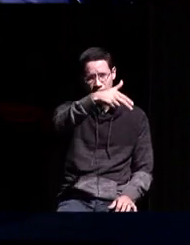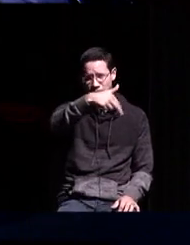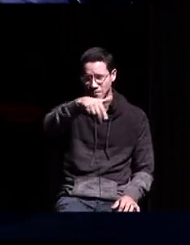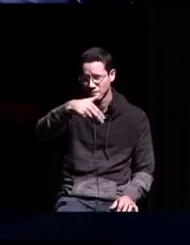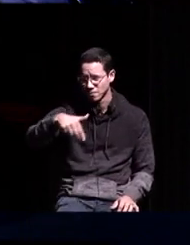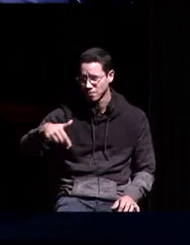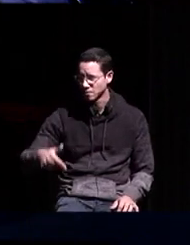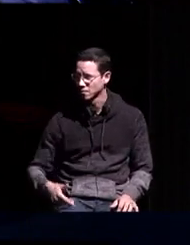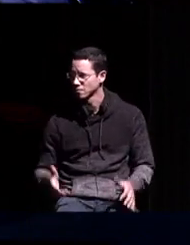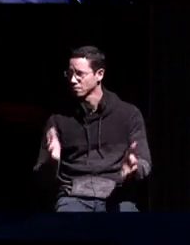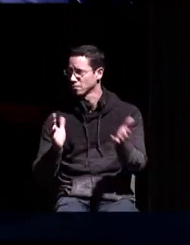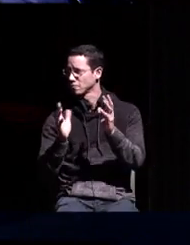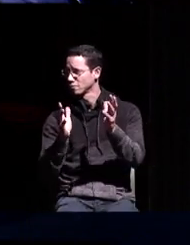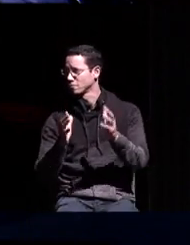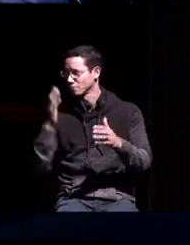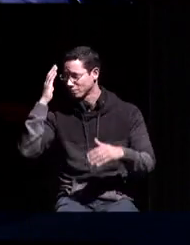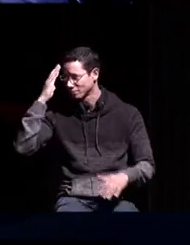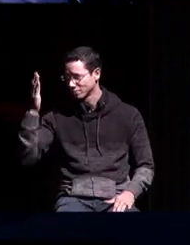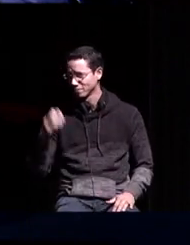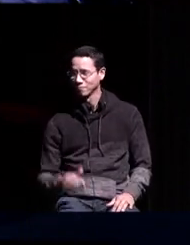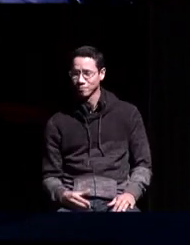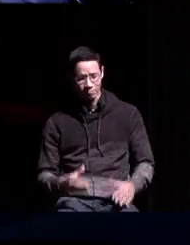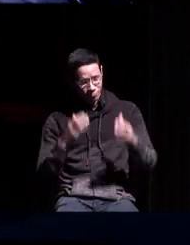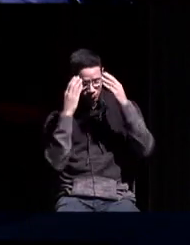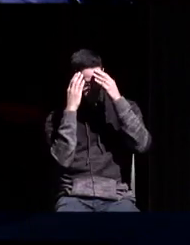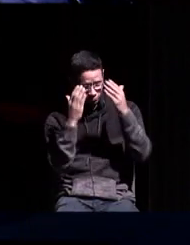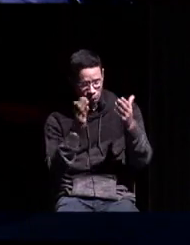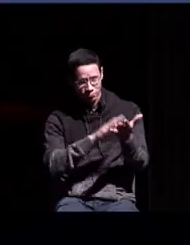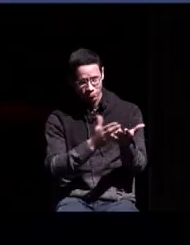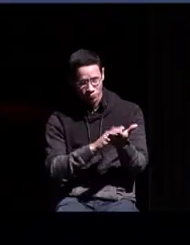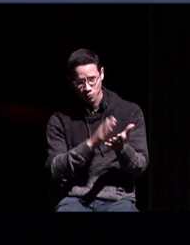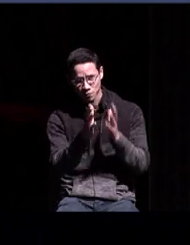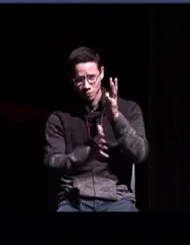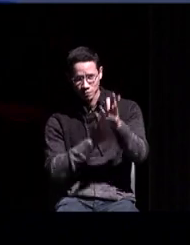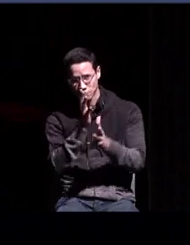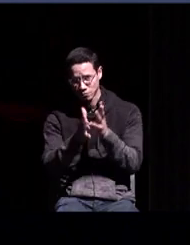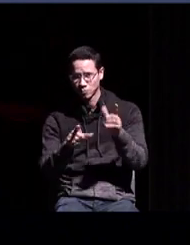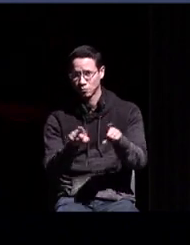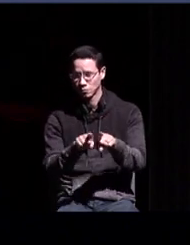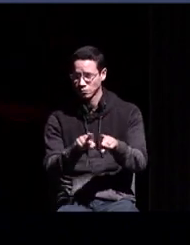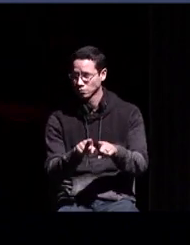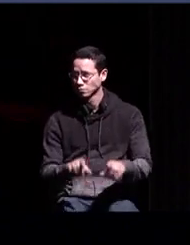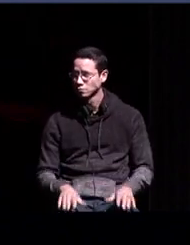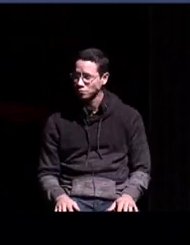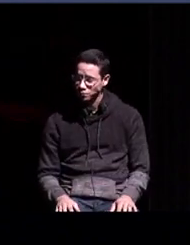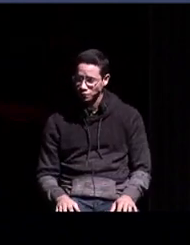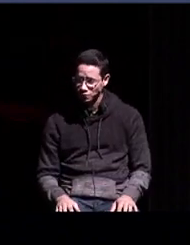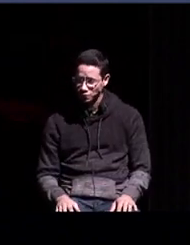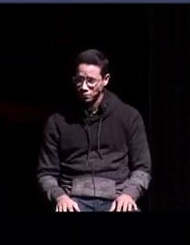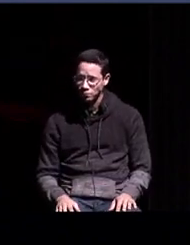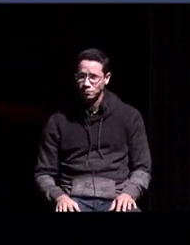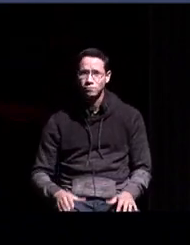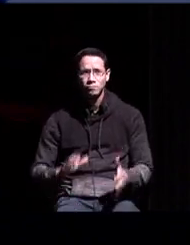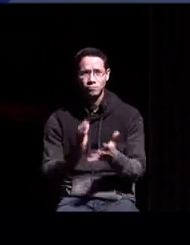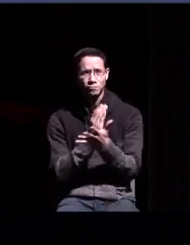I’d also thank the interpreters, those in the booth over there that no one sees